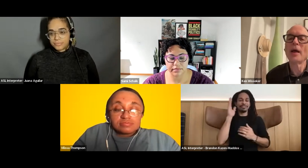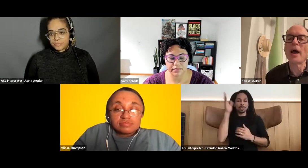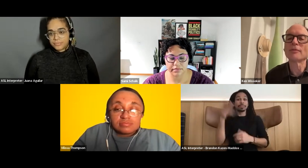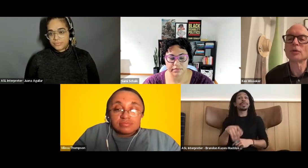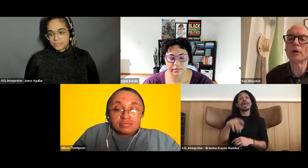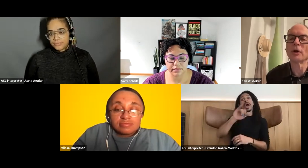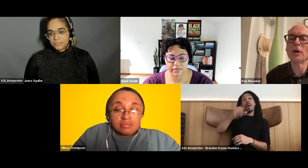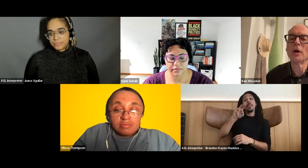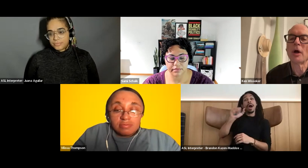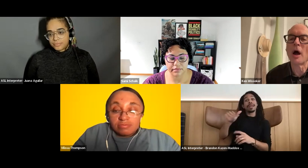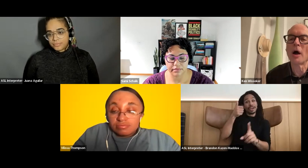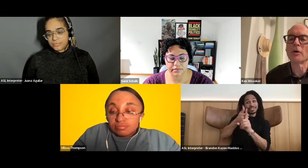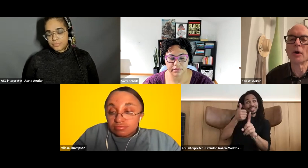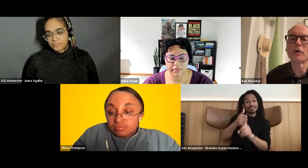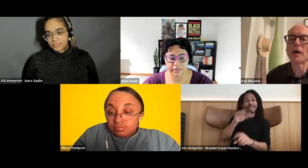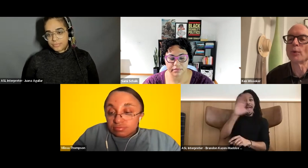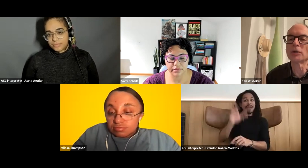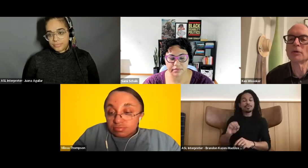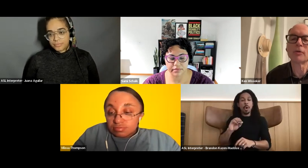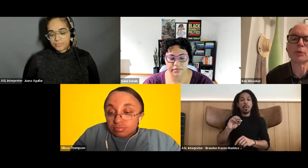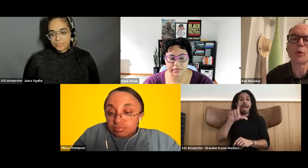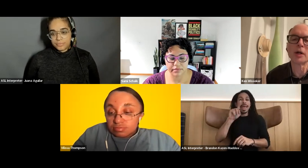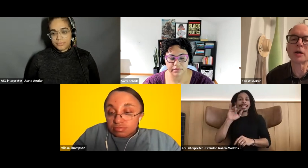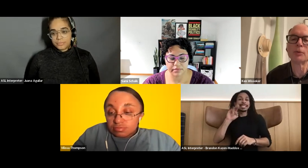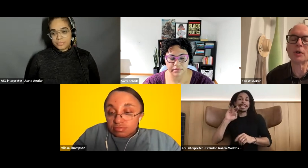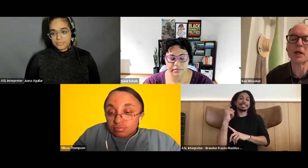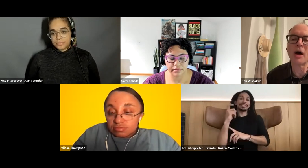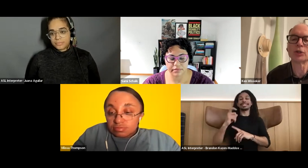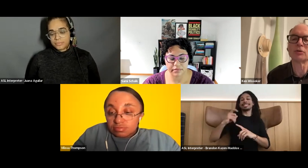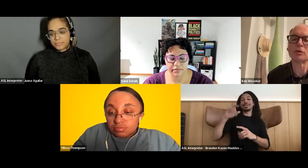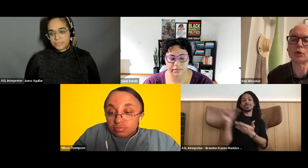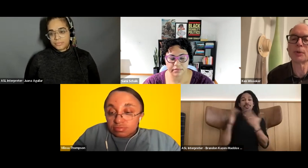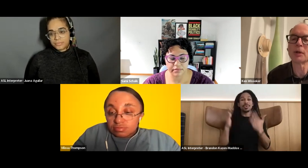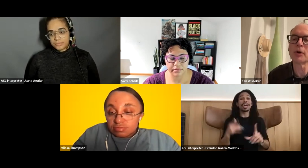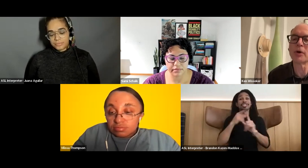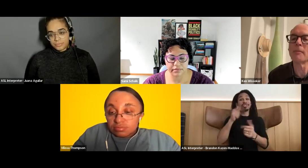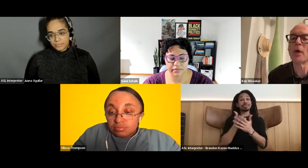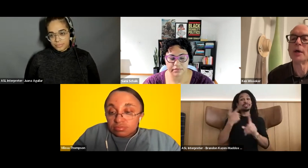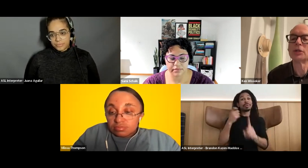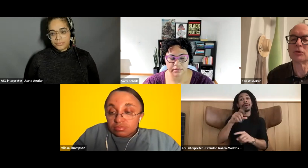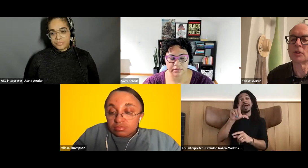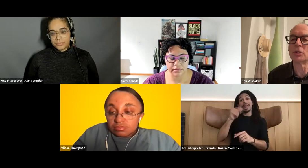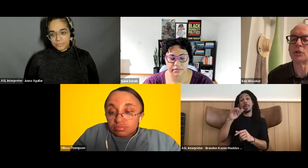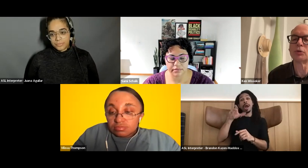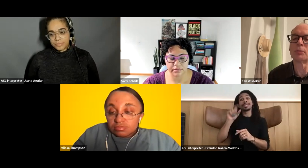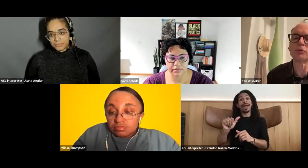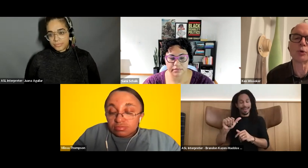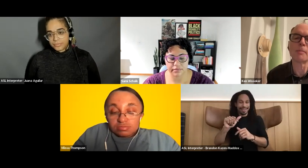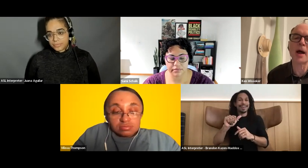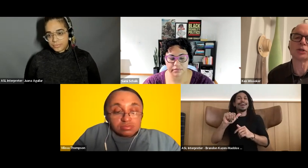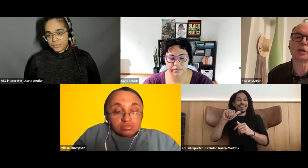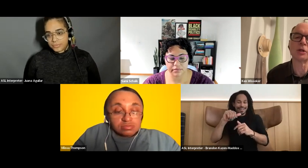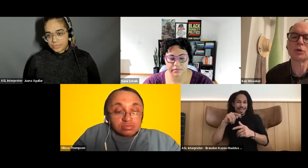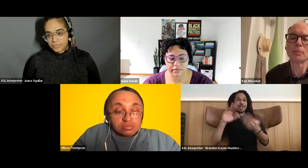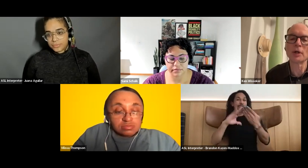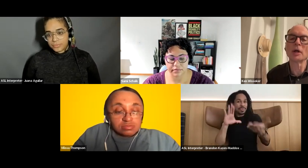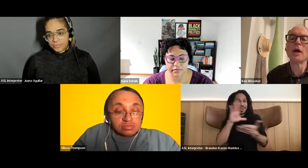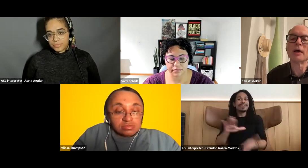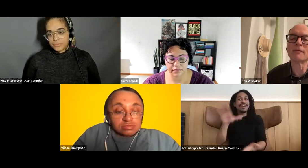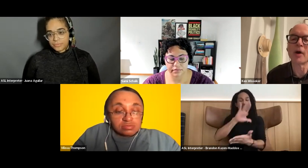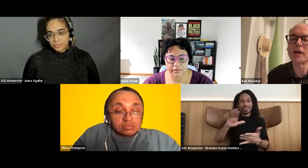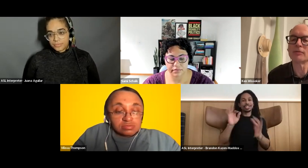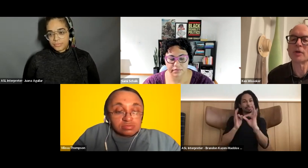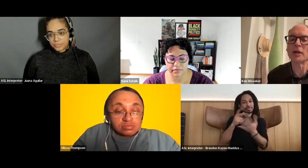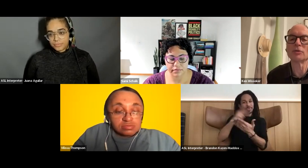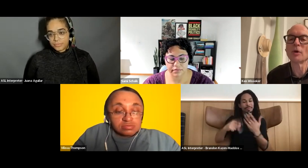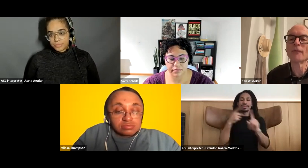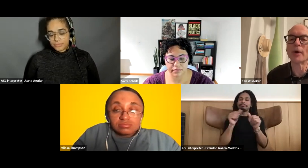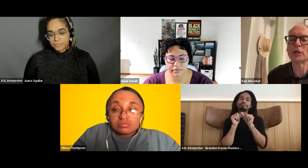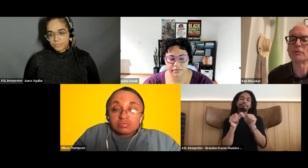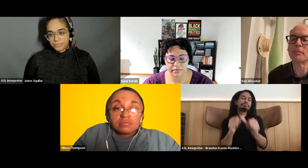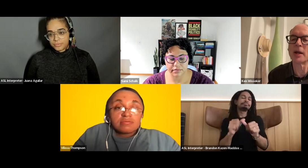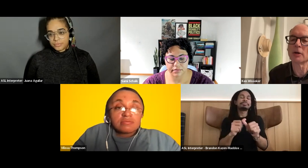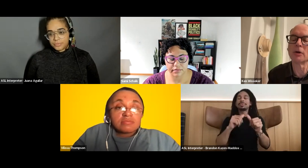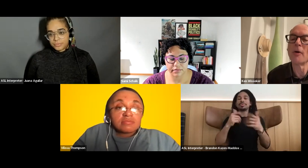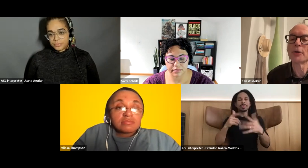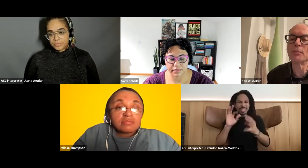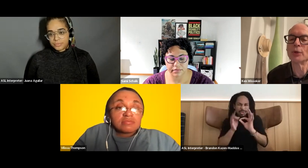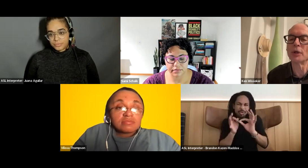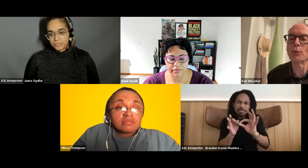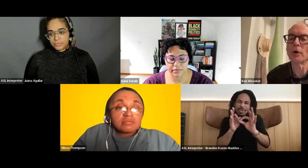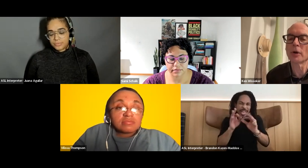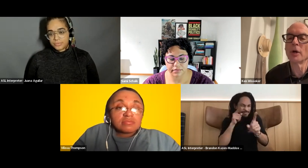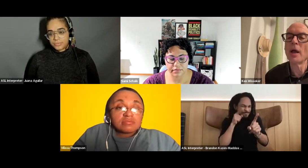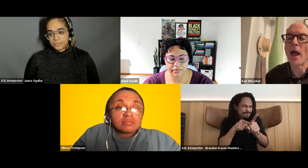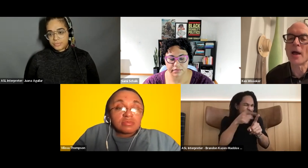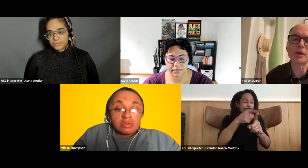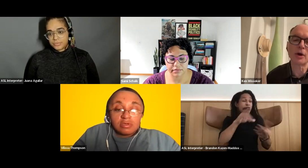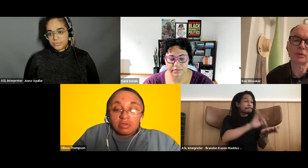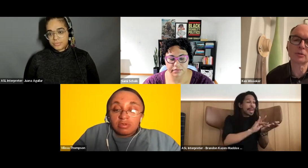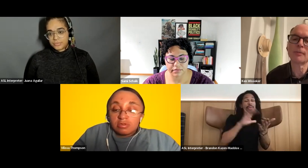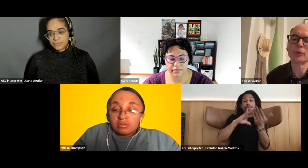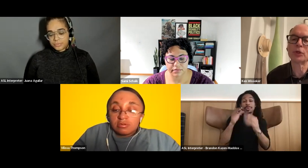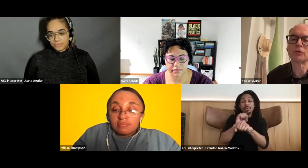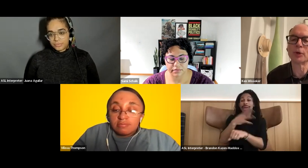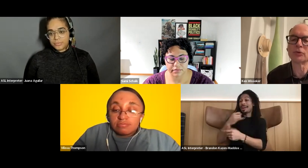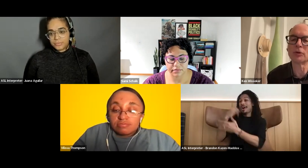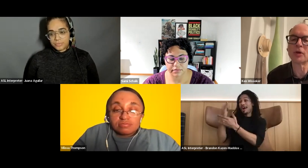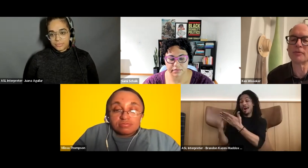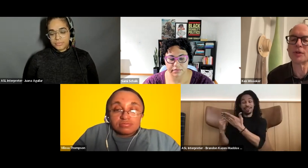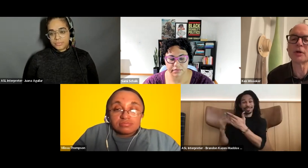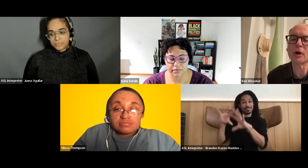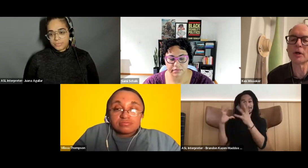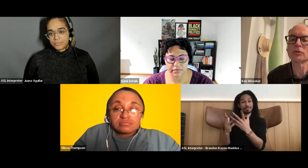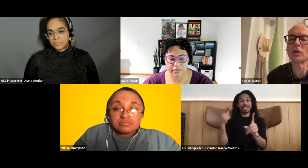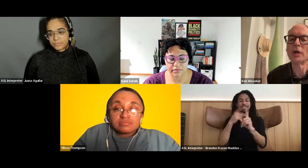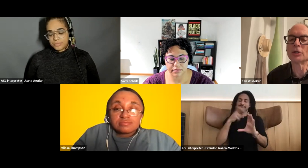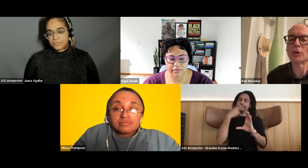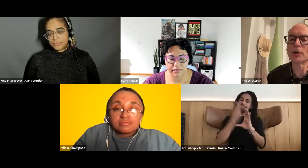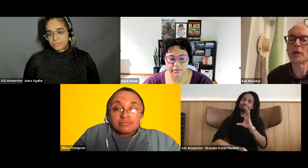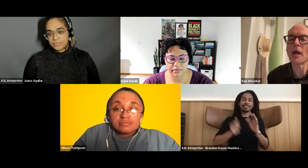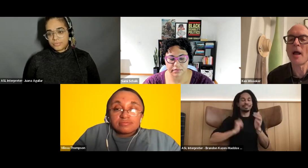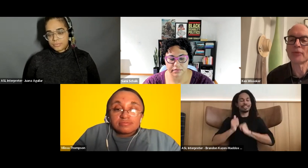Ken Wissoker: after her graduation from Laguardia Community College's Interpreting program. She has continued to pursue her passion and interpreting in a variety of settings ranging from medical community work and the arts she's immersed herself in theater arts, interpreting